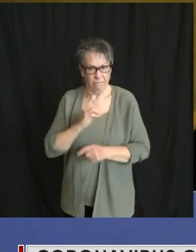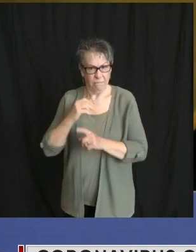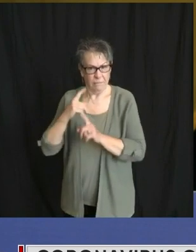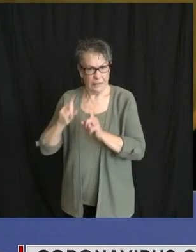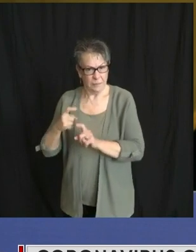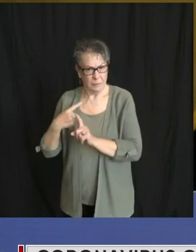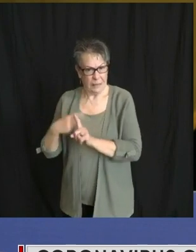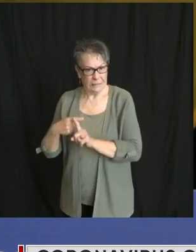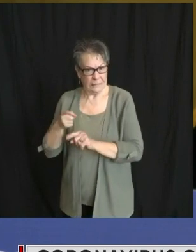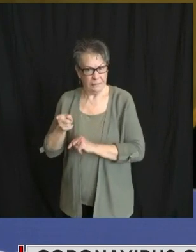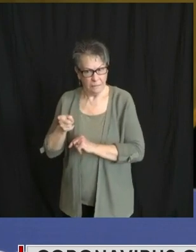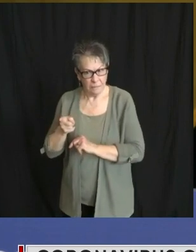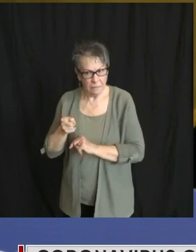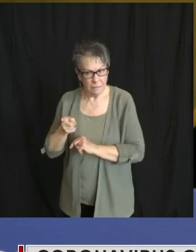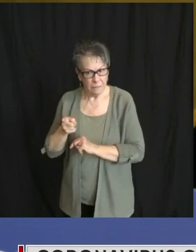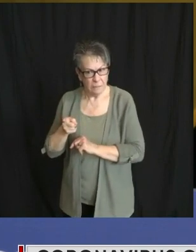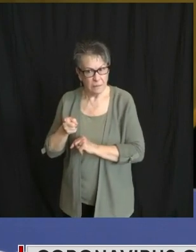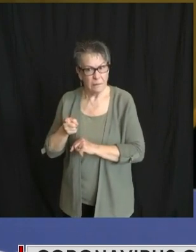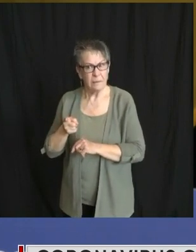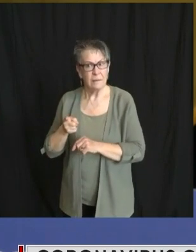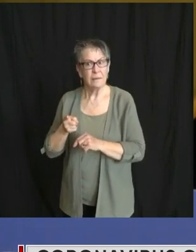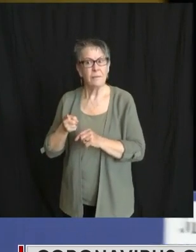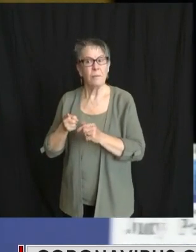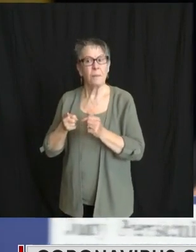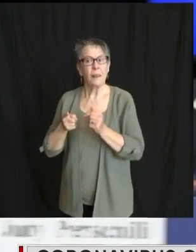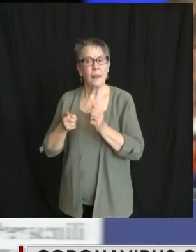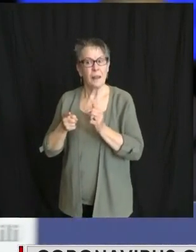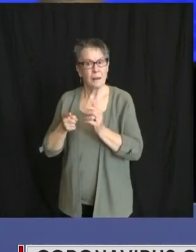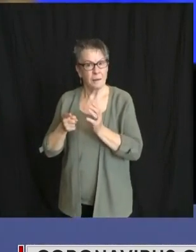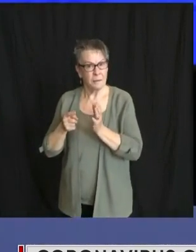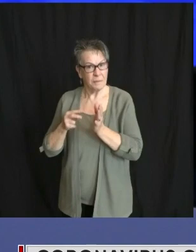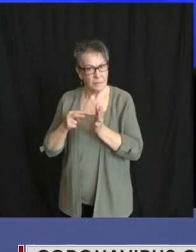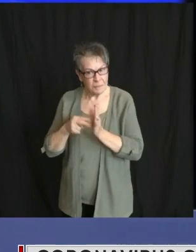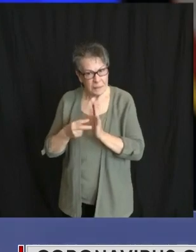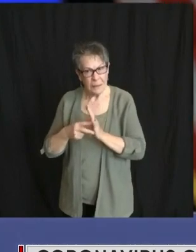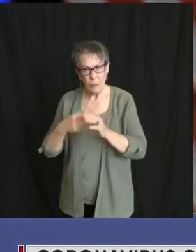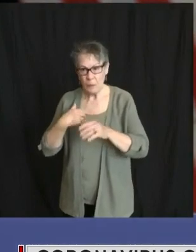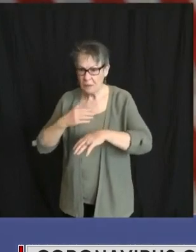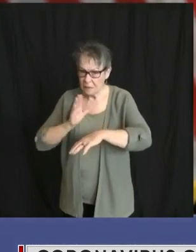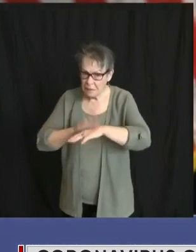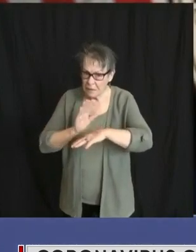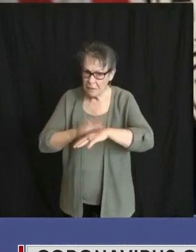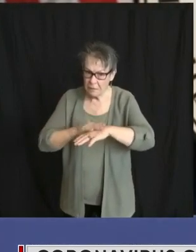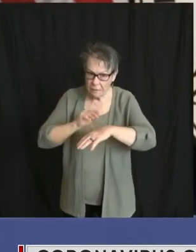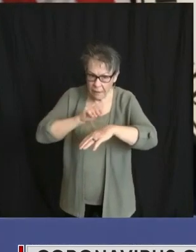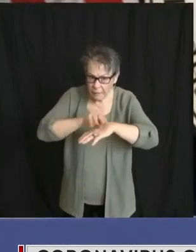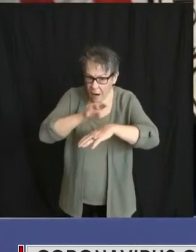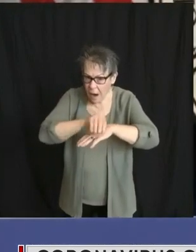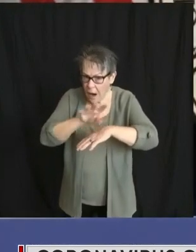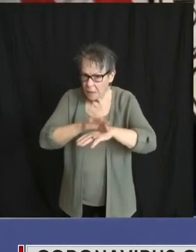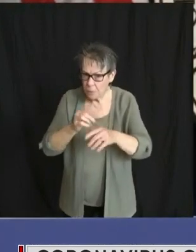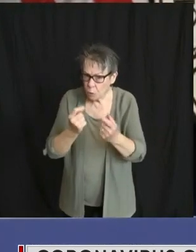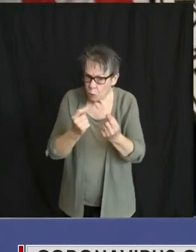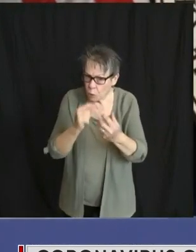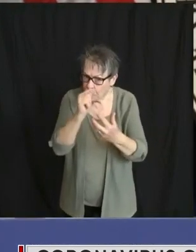SURE THAT THEY FOLLOW ALL THE GUIDANCE THAT WE PUT OUT AND FAST.